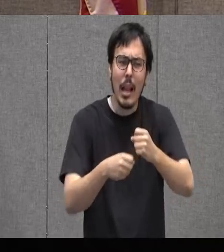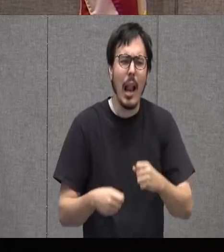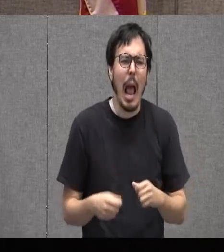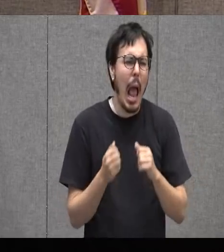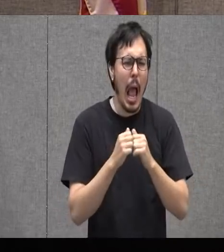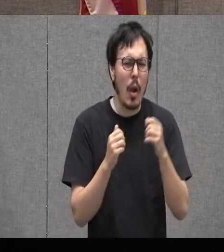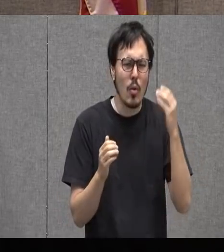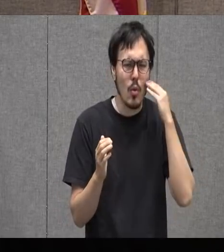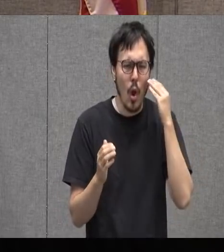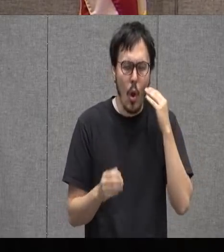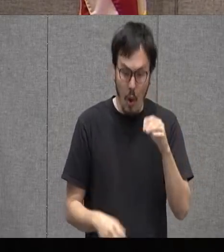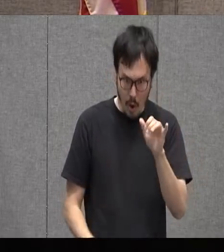when we're mixing matter?